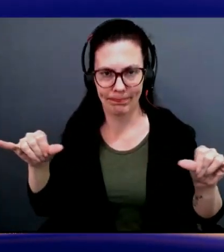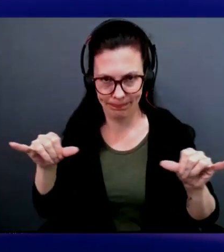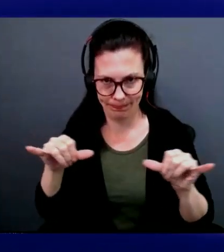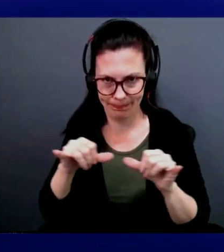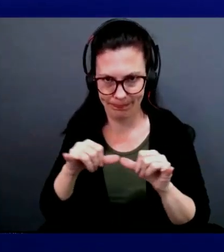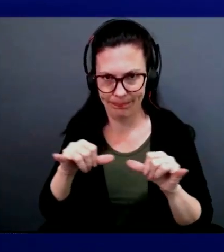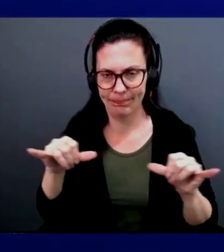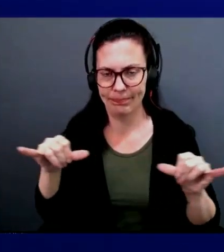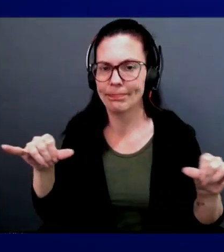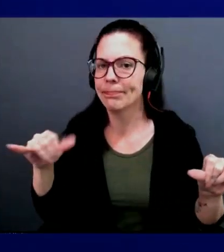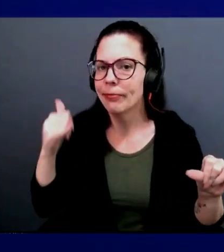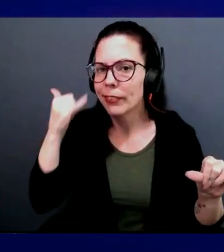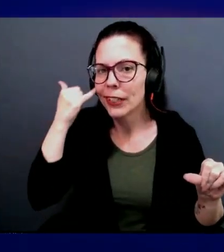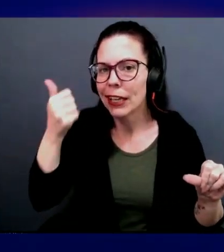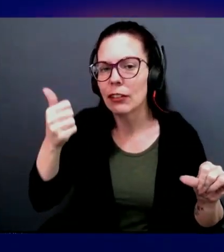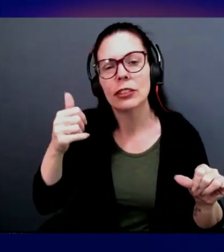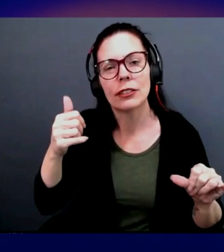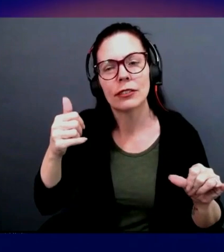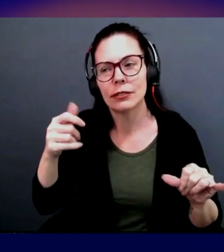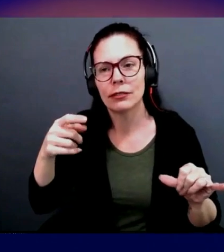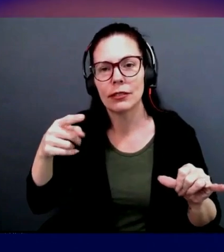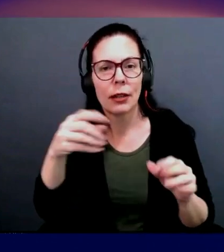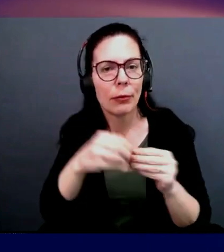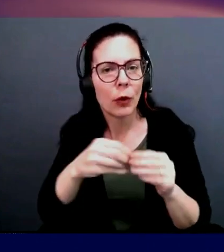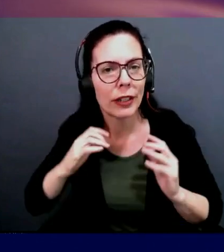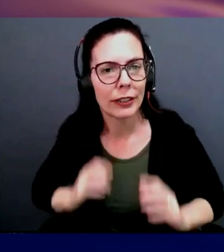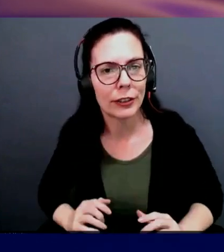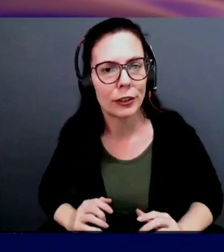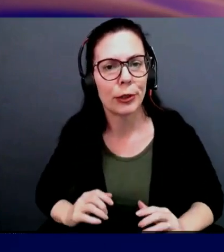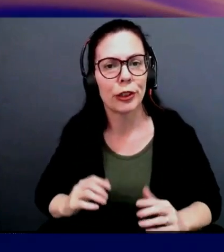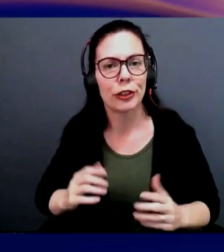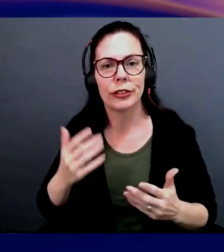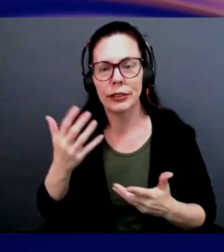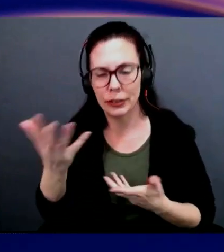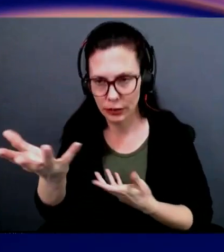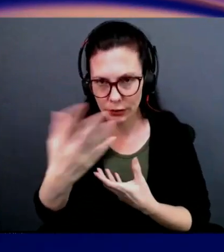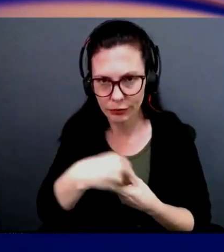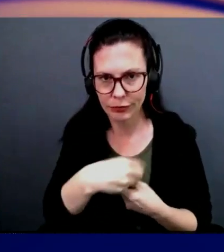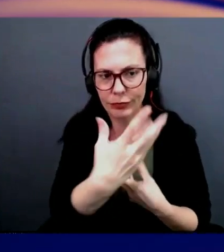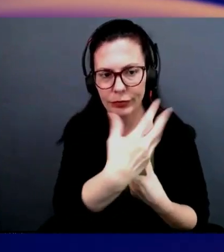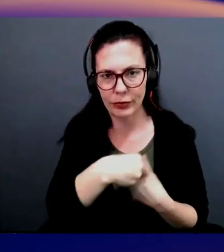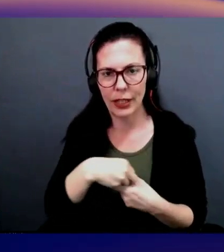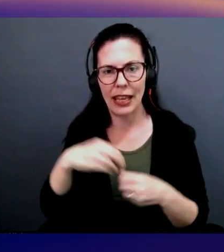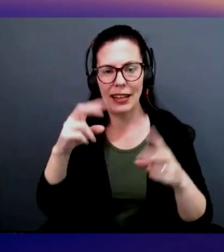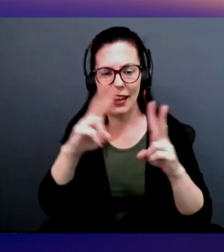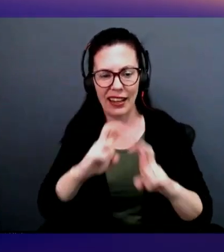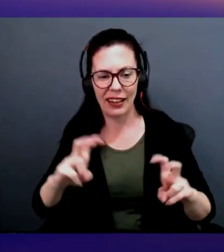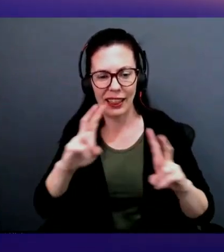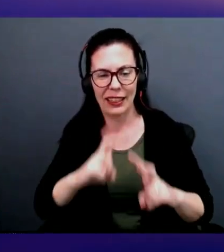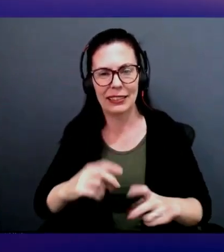As more and more customers use analytics to build these data lakes,